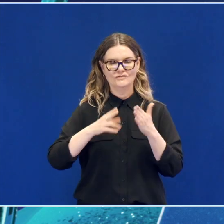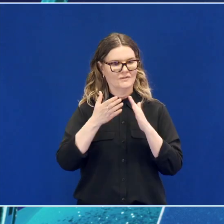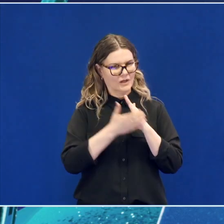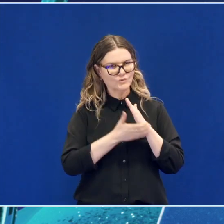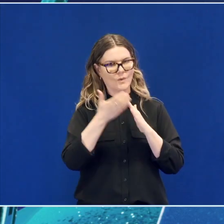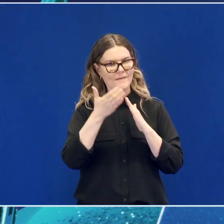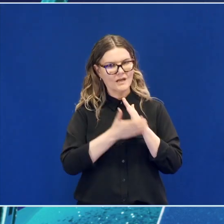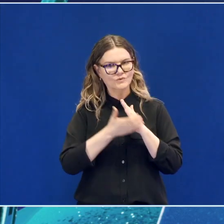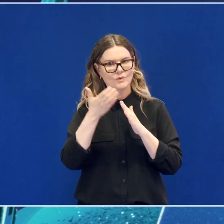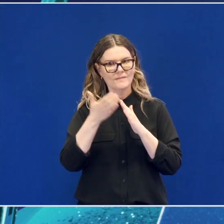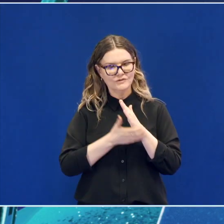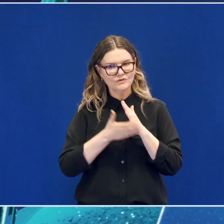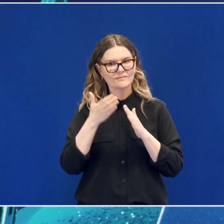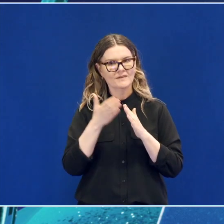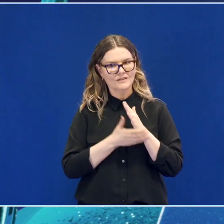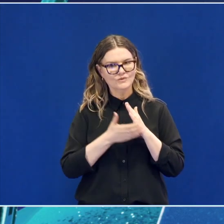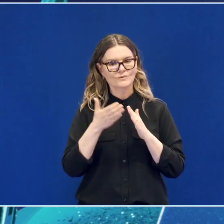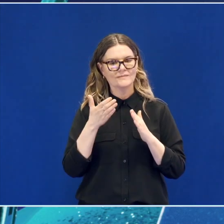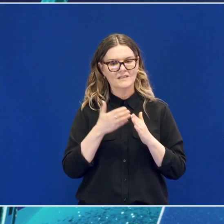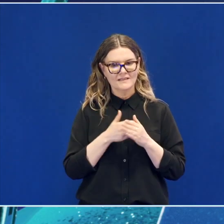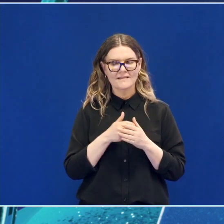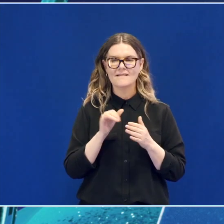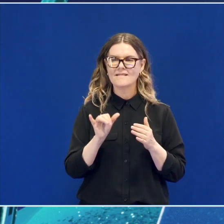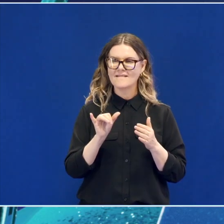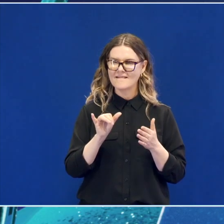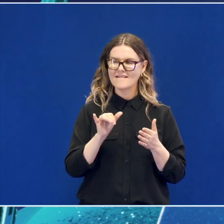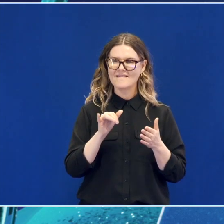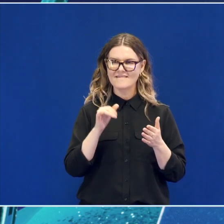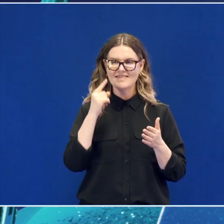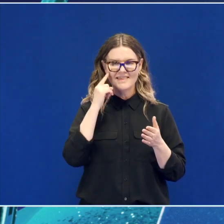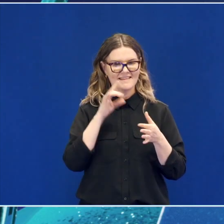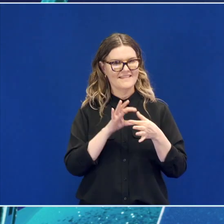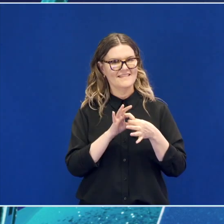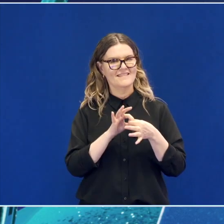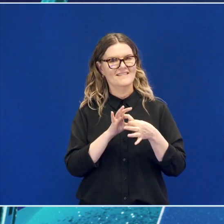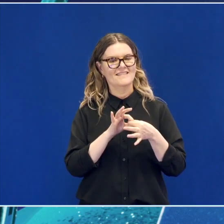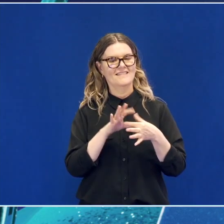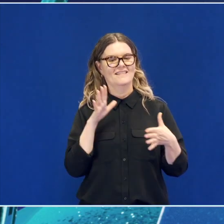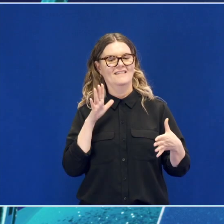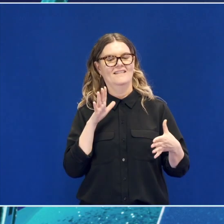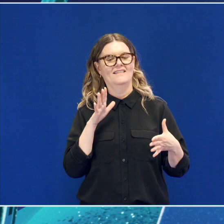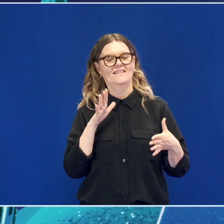But I do think if it's done right, that is one way to do it and we should do it. Okay, one more thing,